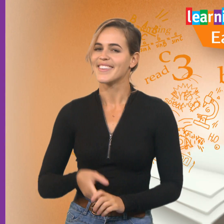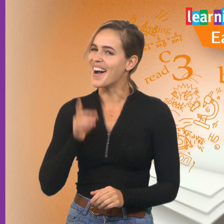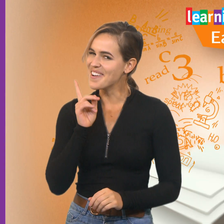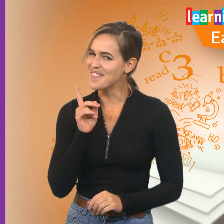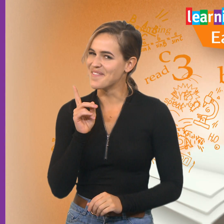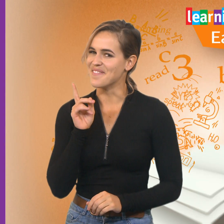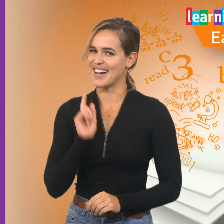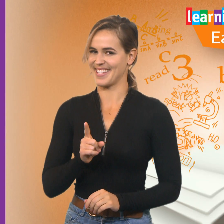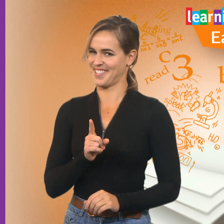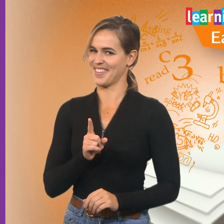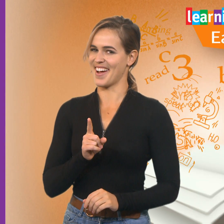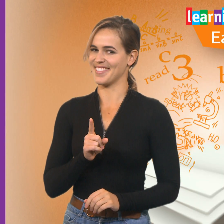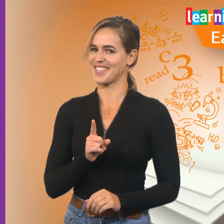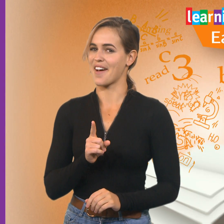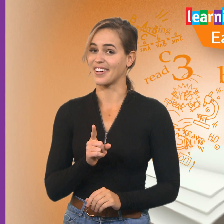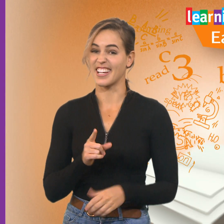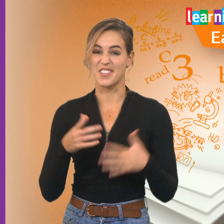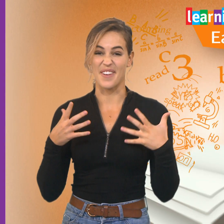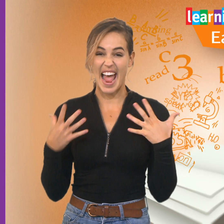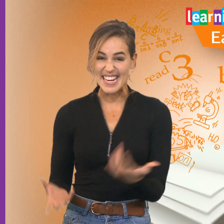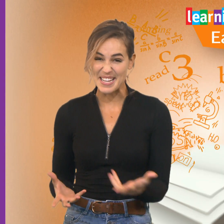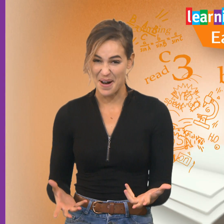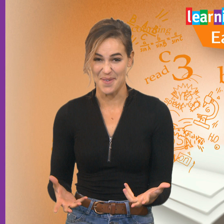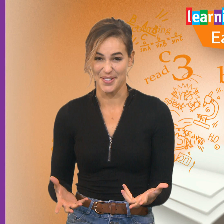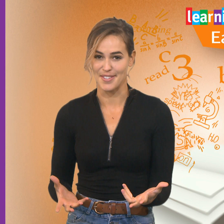I remember my sister and I used to have a collection of 80 marbles,